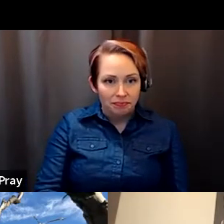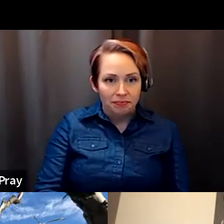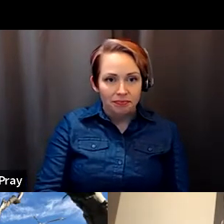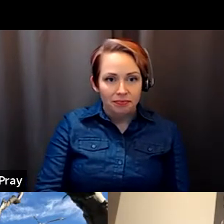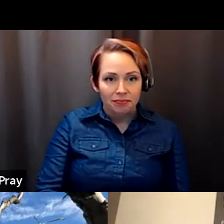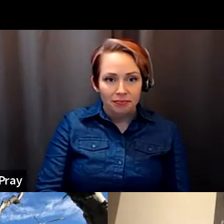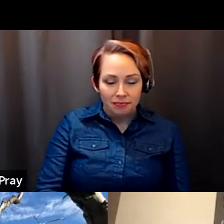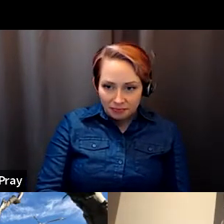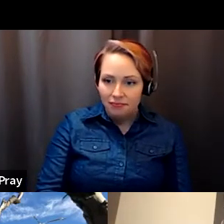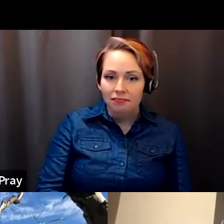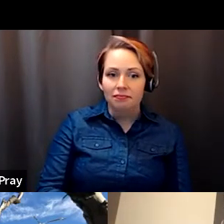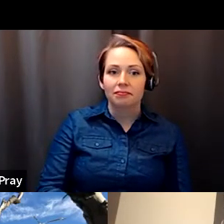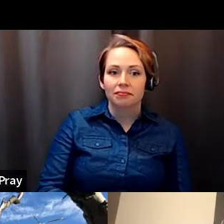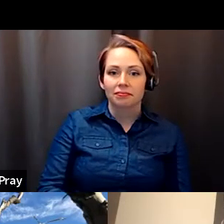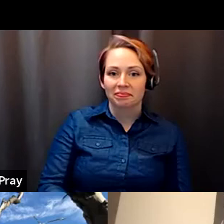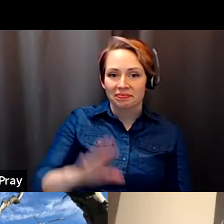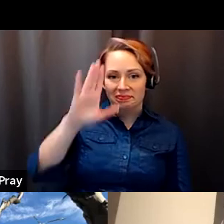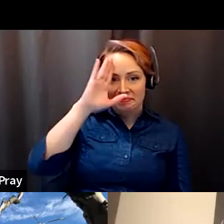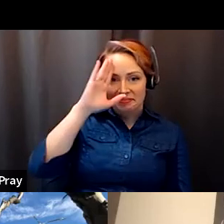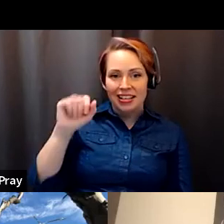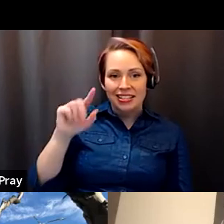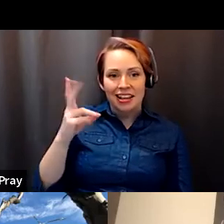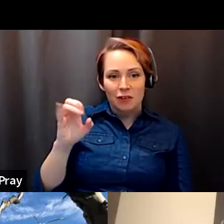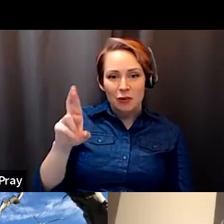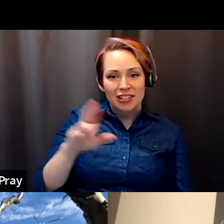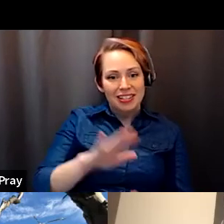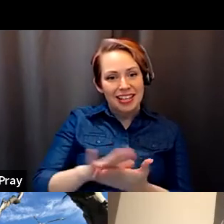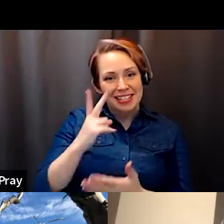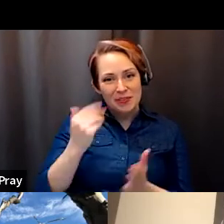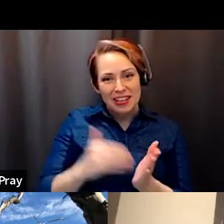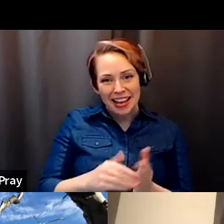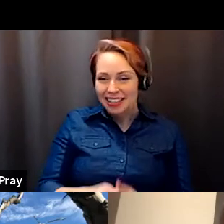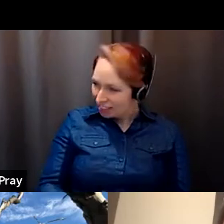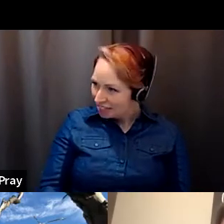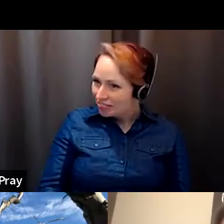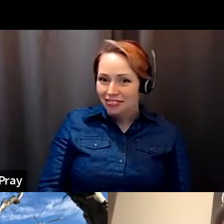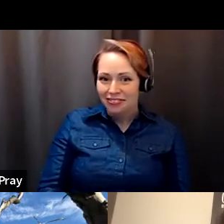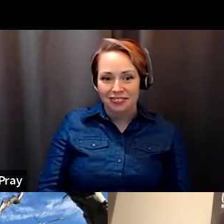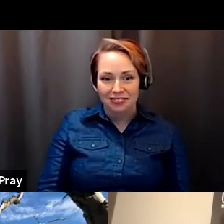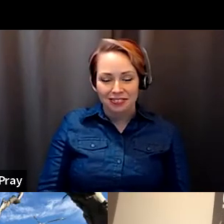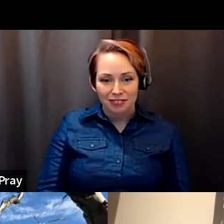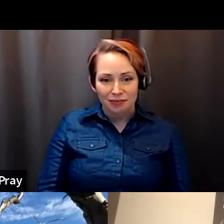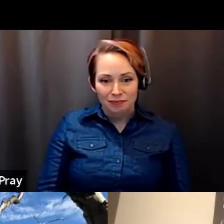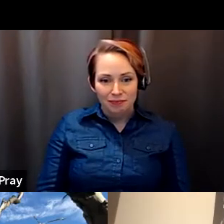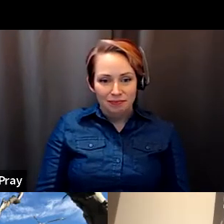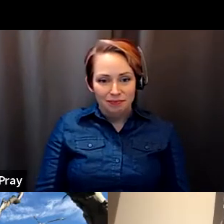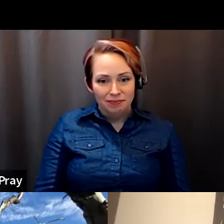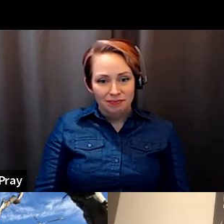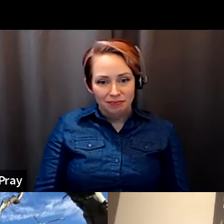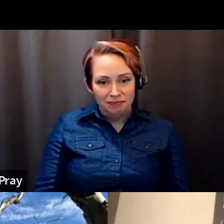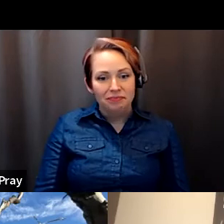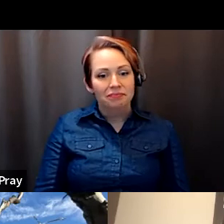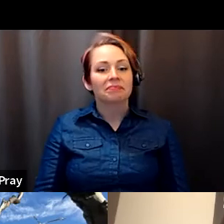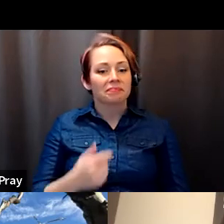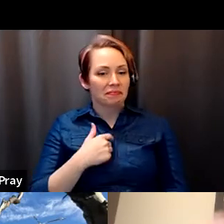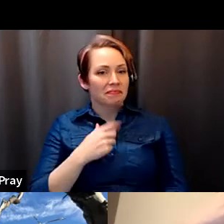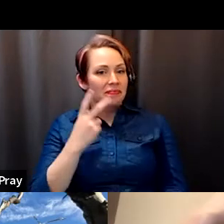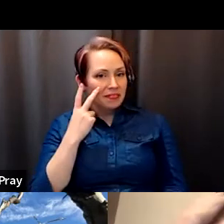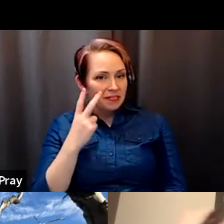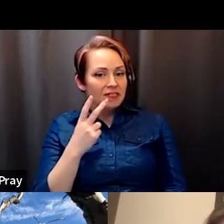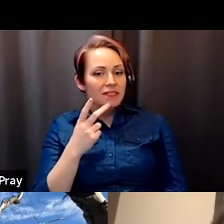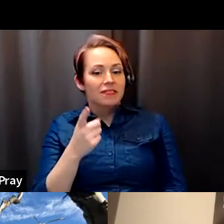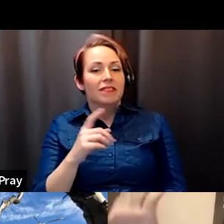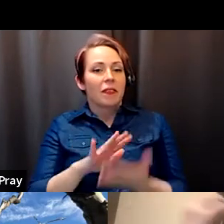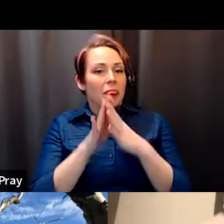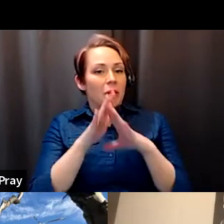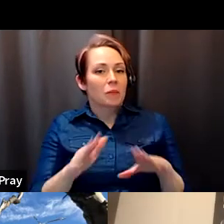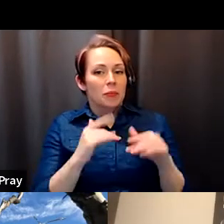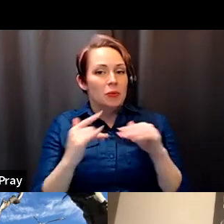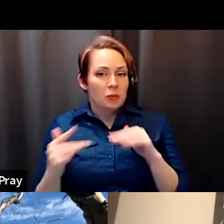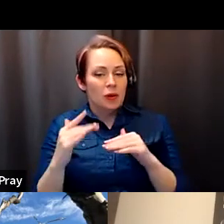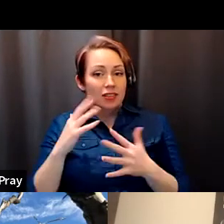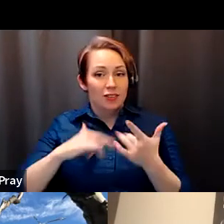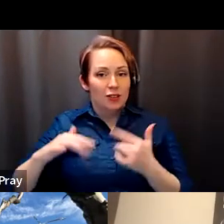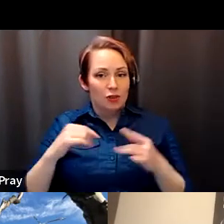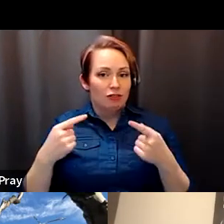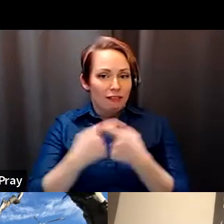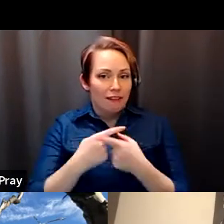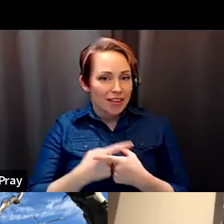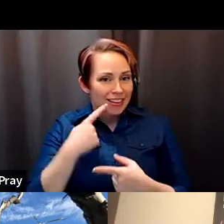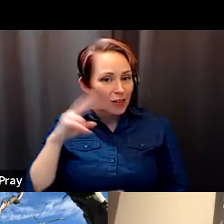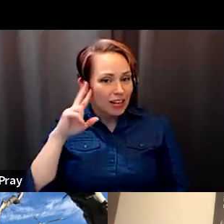Timothy Gill: i'm a Salvador and I see again I saw he did a talk at that piece for and social conflict section and say, the other day, so I asked him a bunch of questions, I want to ask him those again.